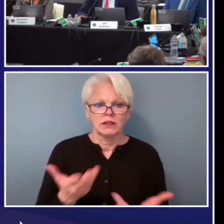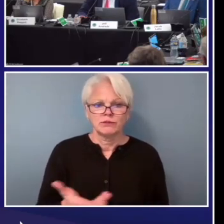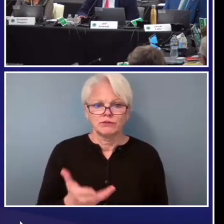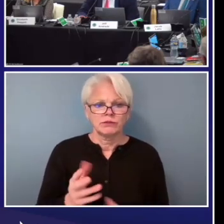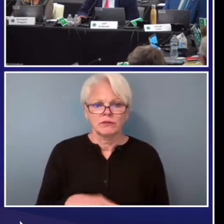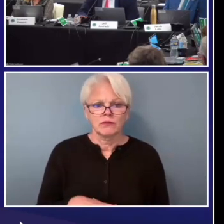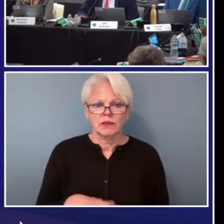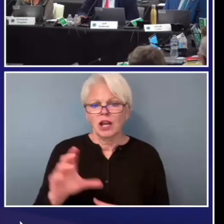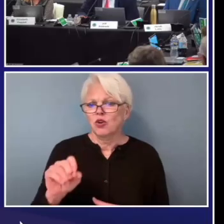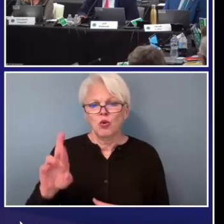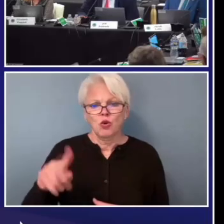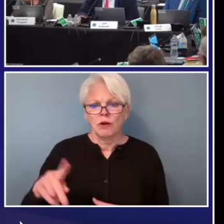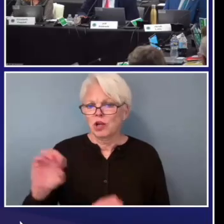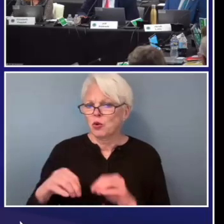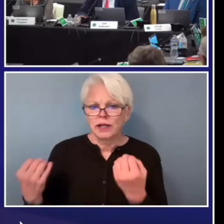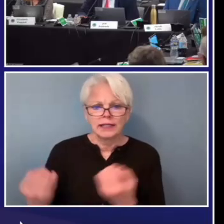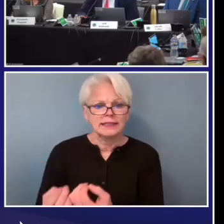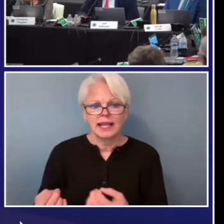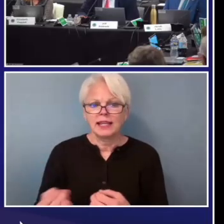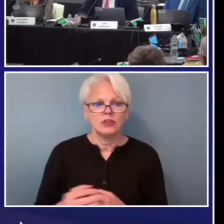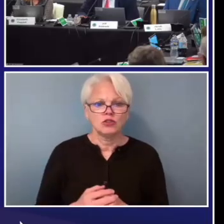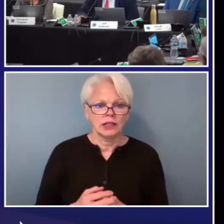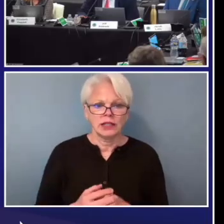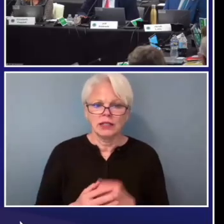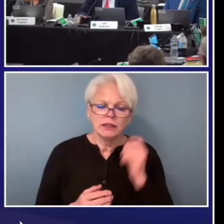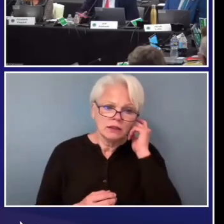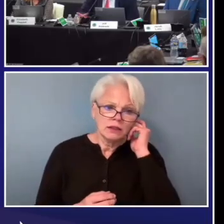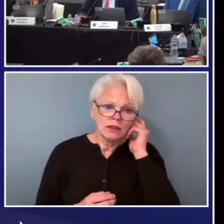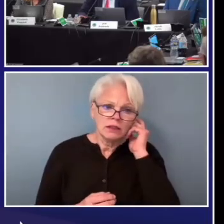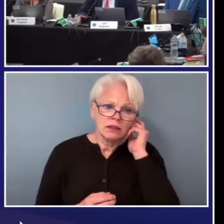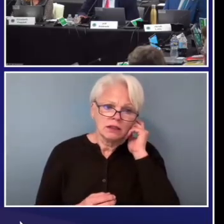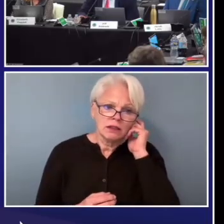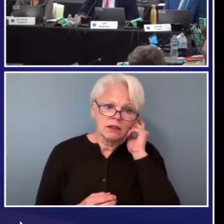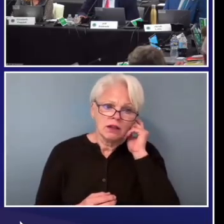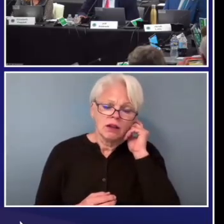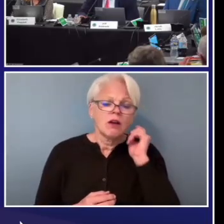some corporate organization, um, you know, more, more power to you.